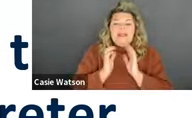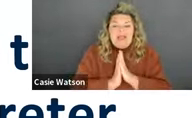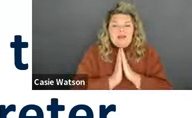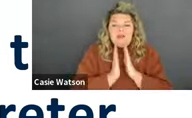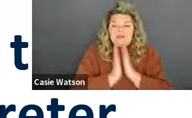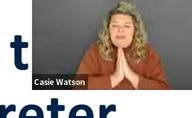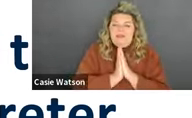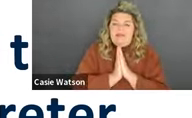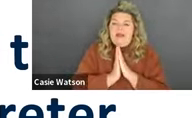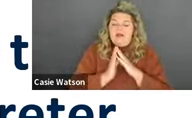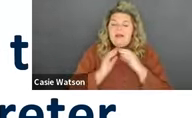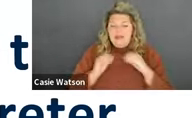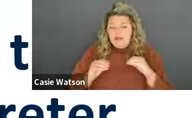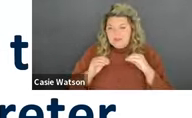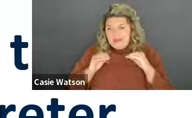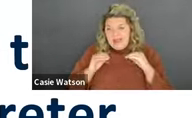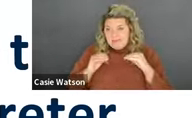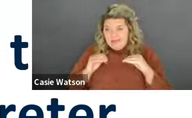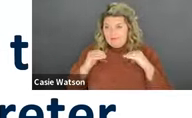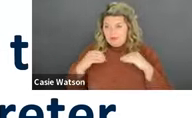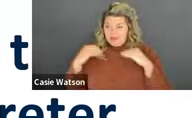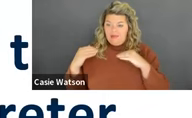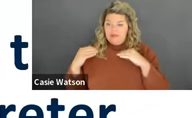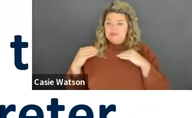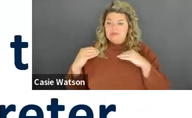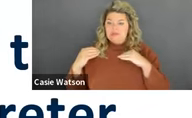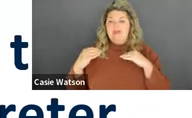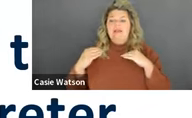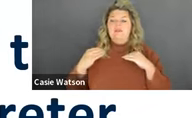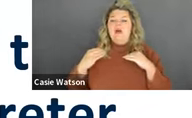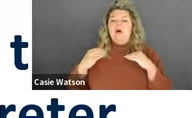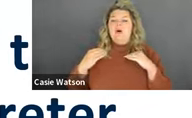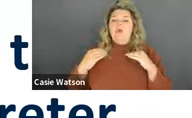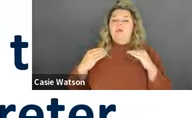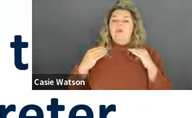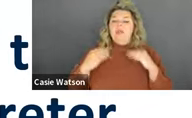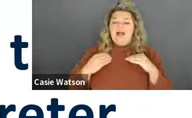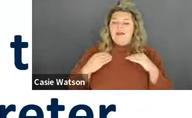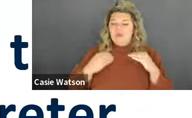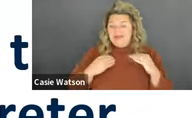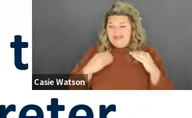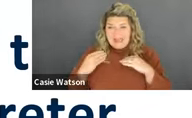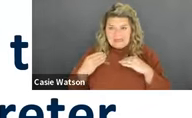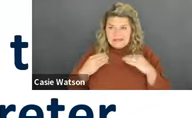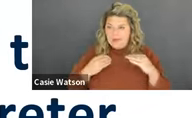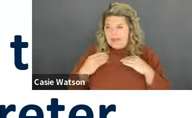But again, understanding that English may not be the first language. And so, that writing and texting